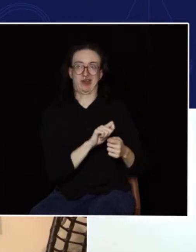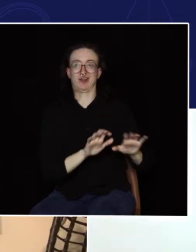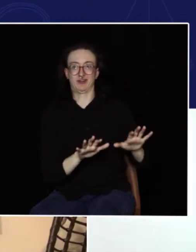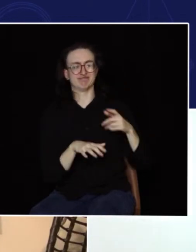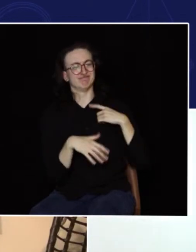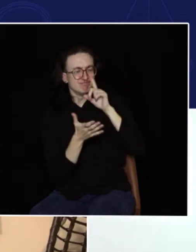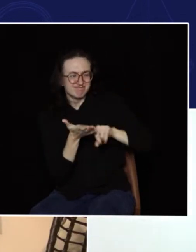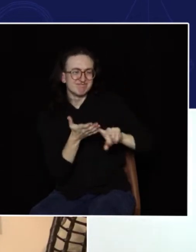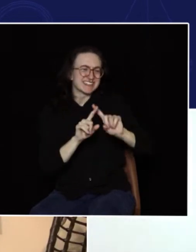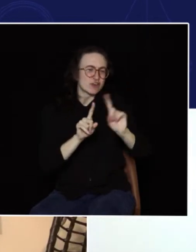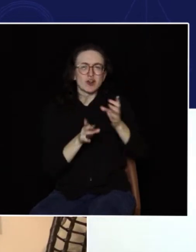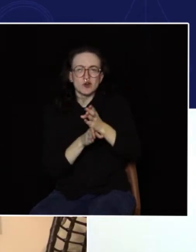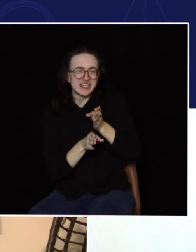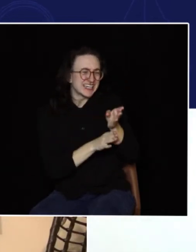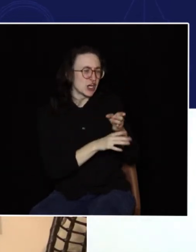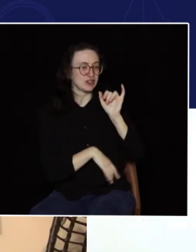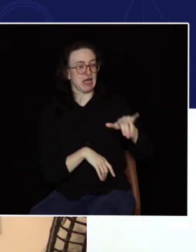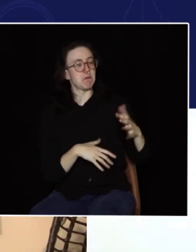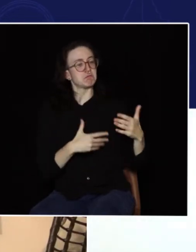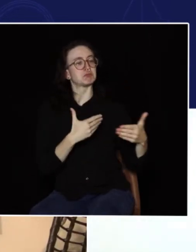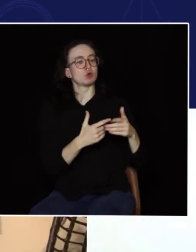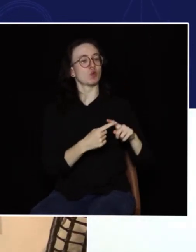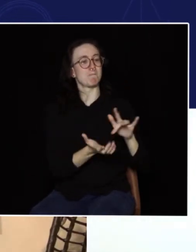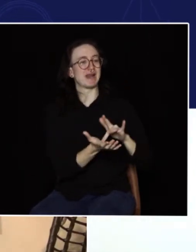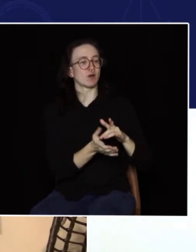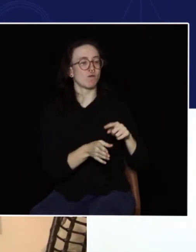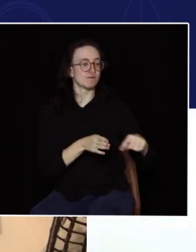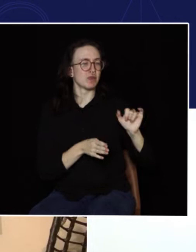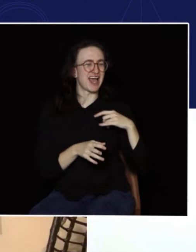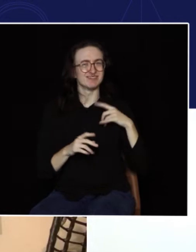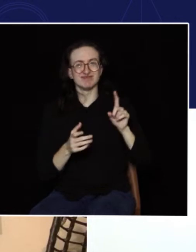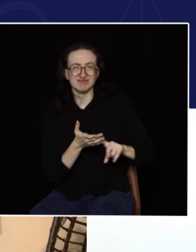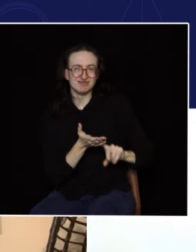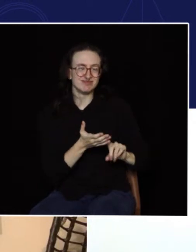And I looked up as many careers I could that’s close to the medical field.